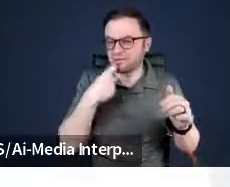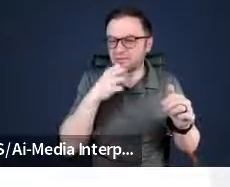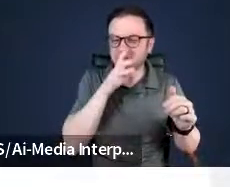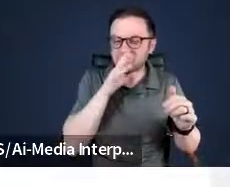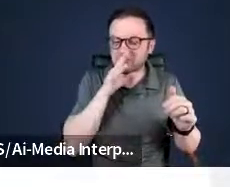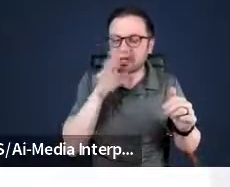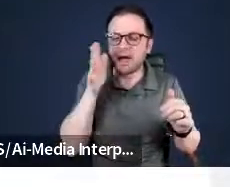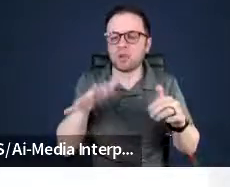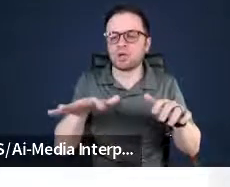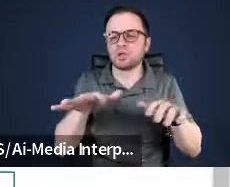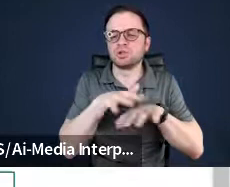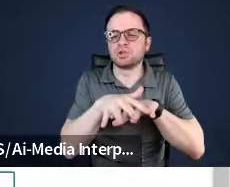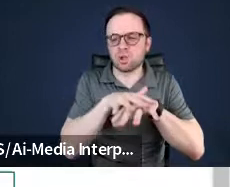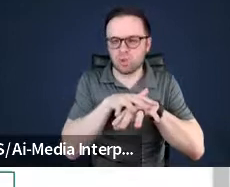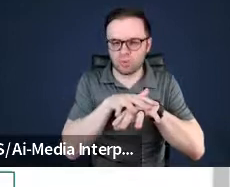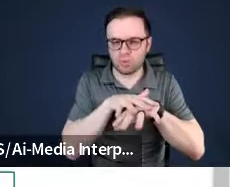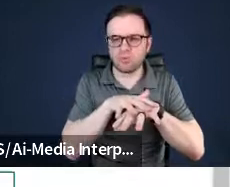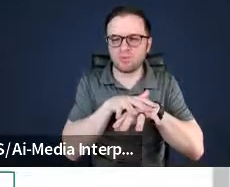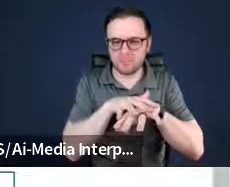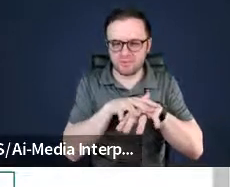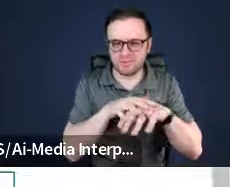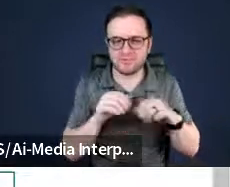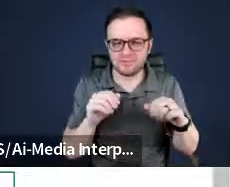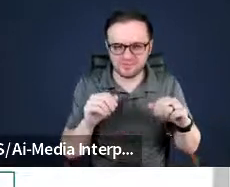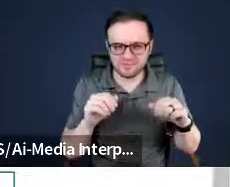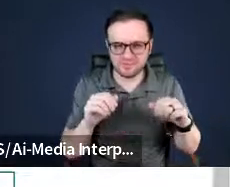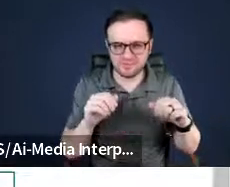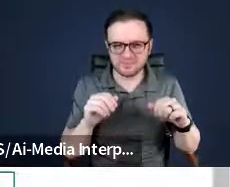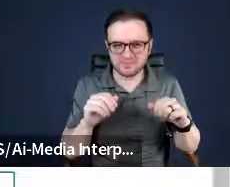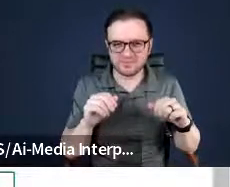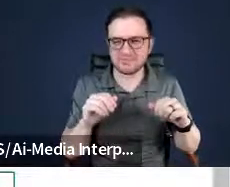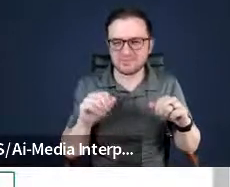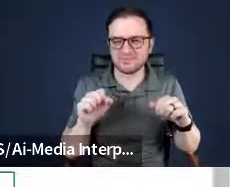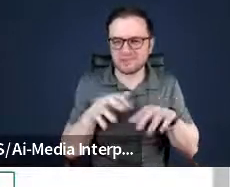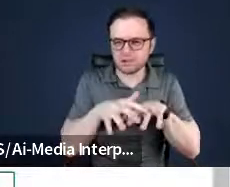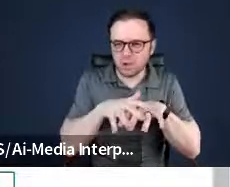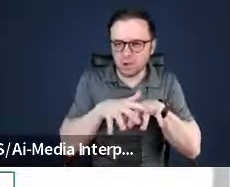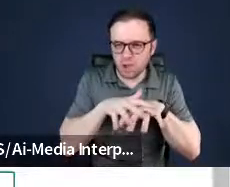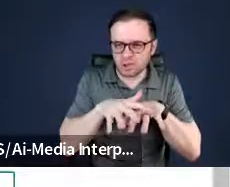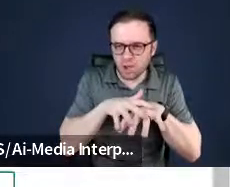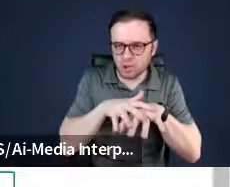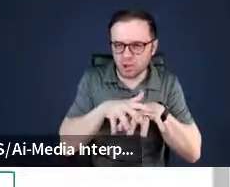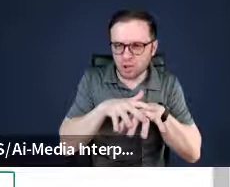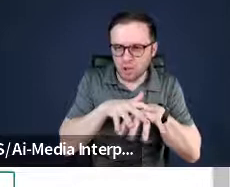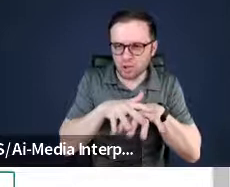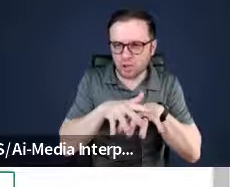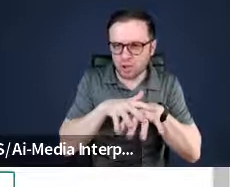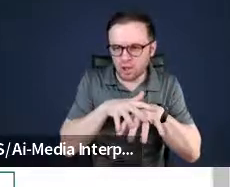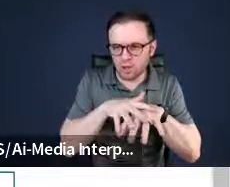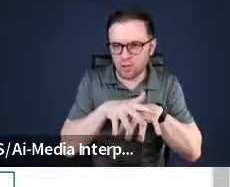Because I imagine most of you probably could not understand much or any of that, I'm going to's slow the speech rate down.